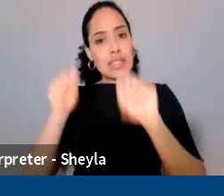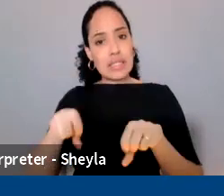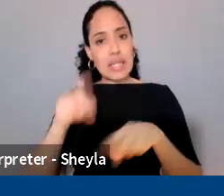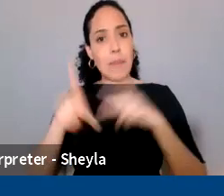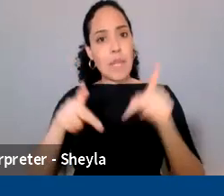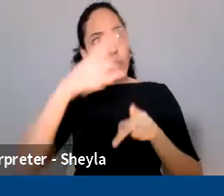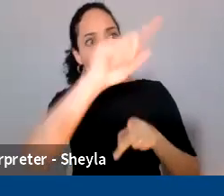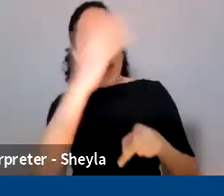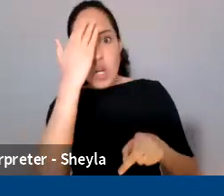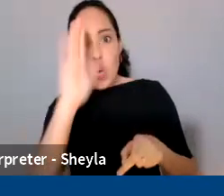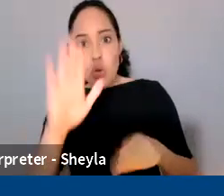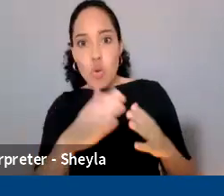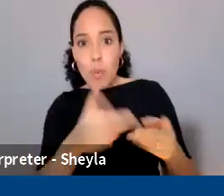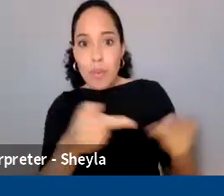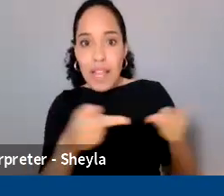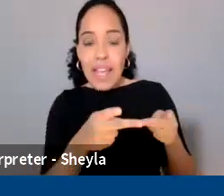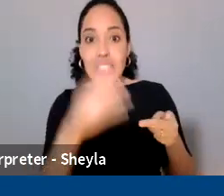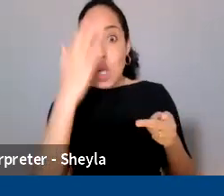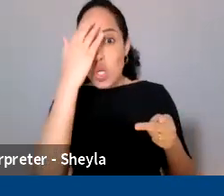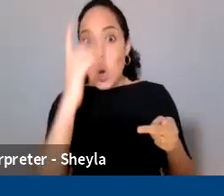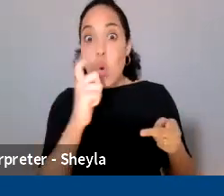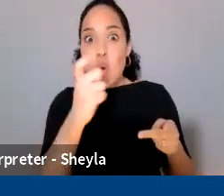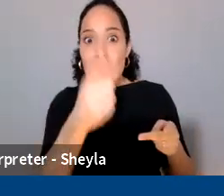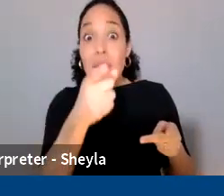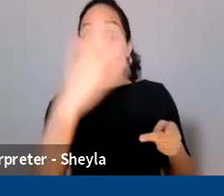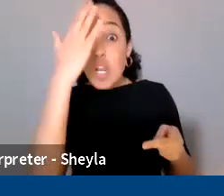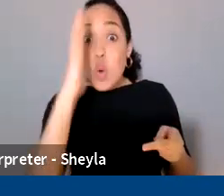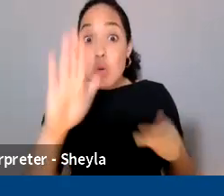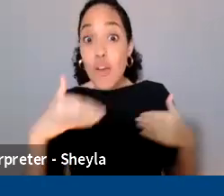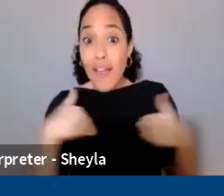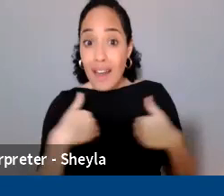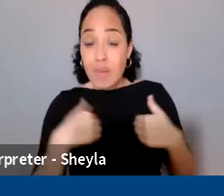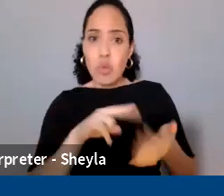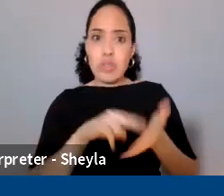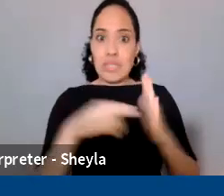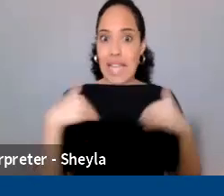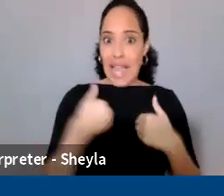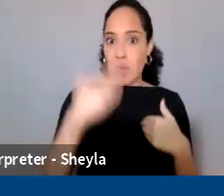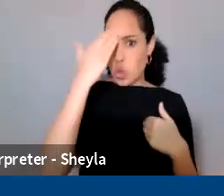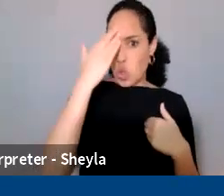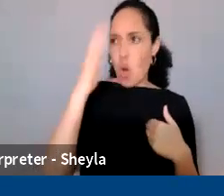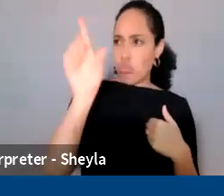animals go hey Harry's here I feel good not who's this stranger trying to think they can feed me